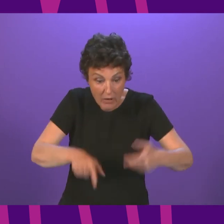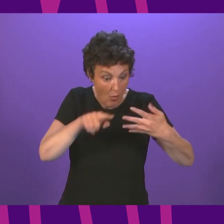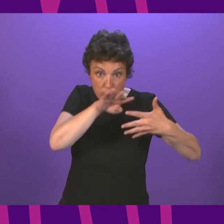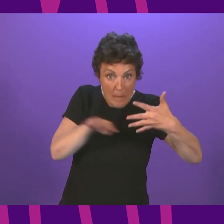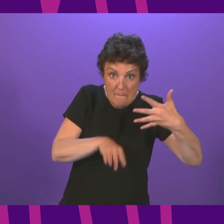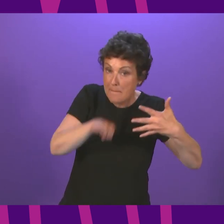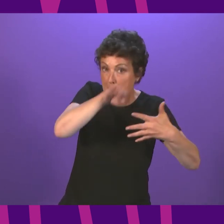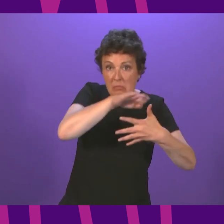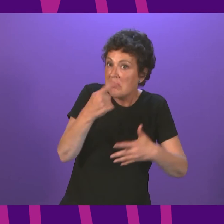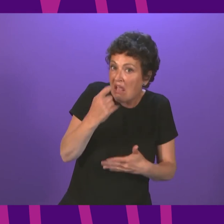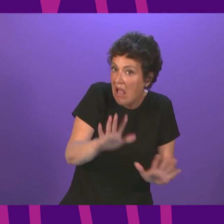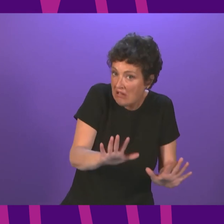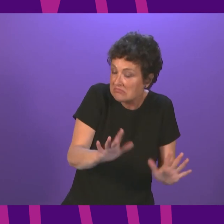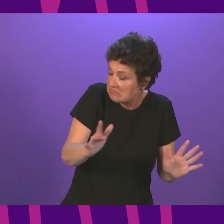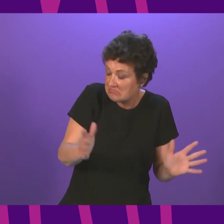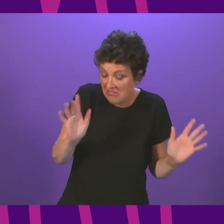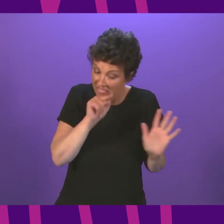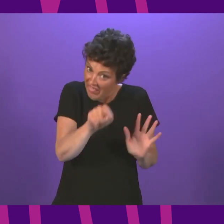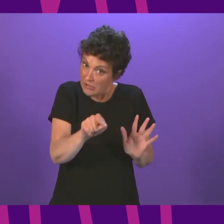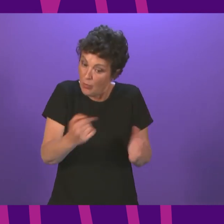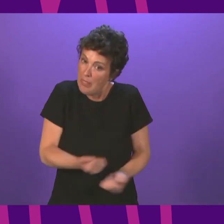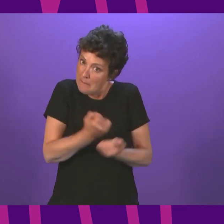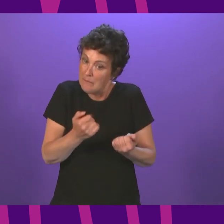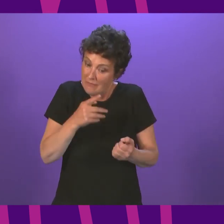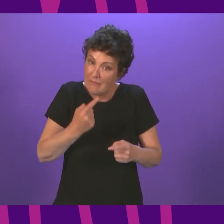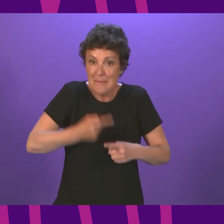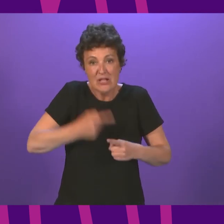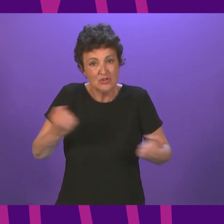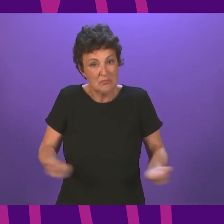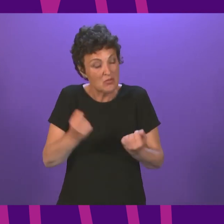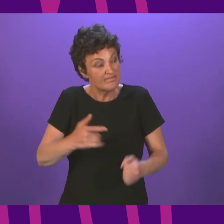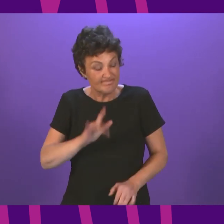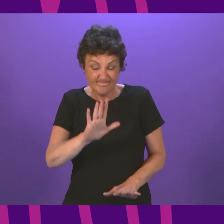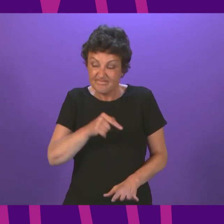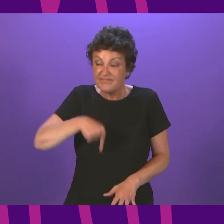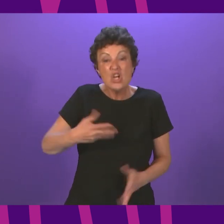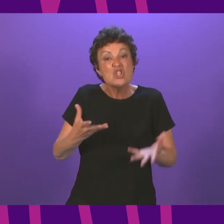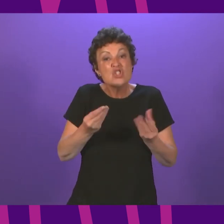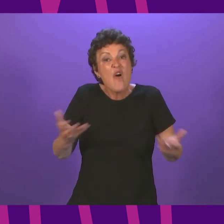in collaboration with the Government, in trying to avoid evictions in the first place. It